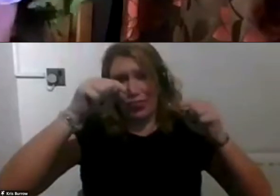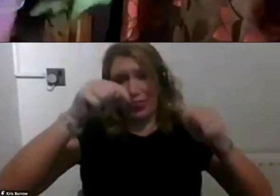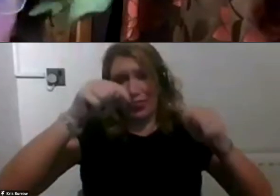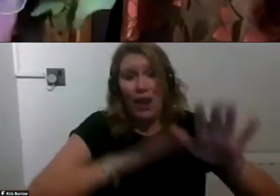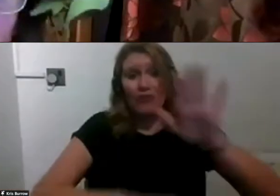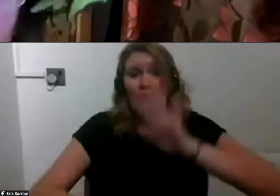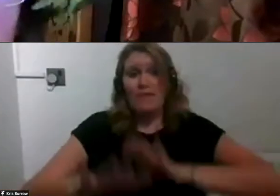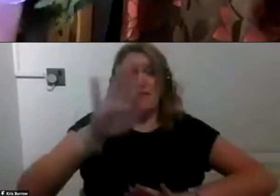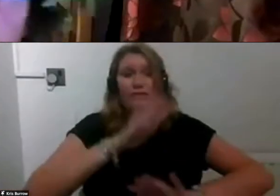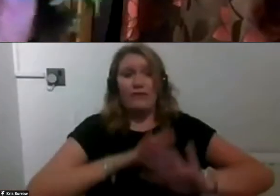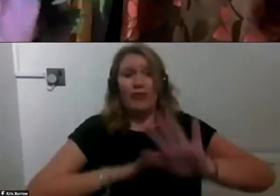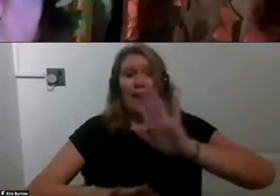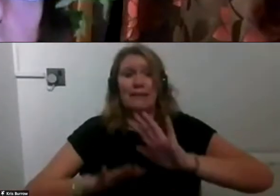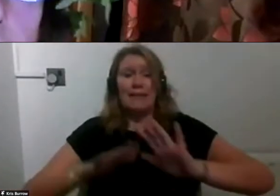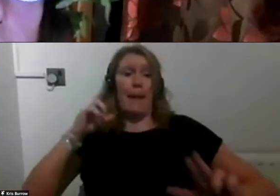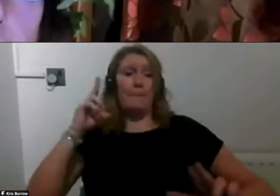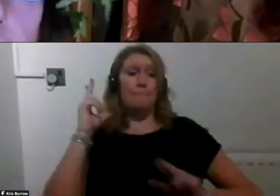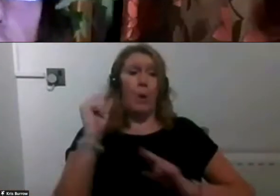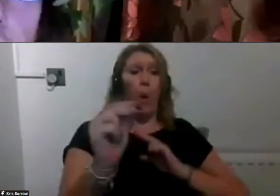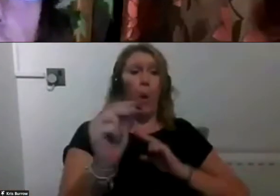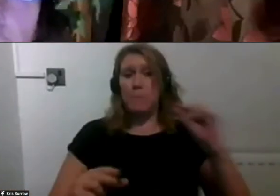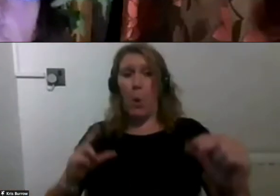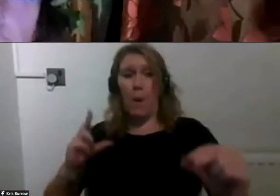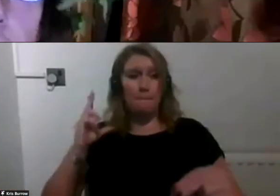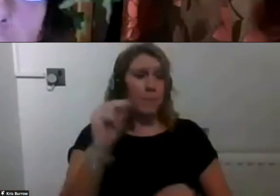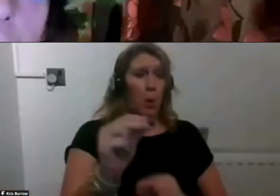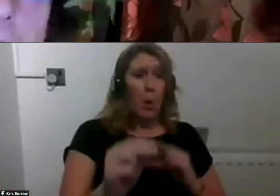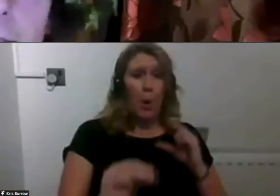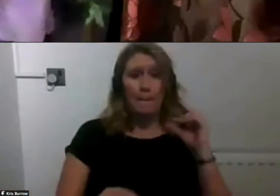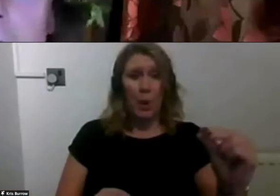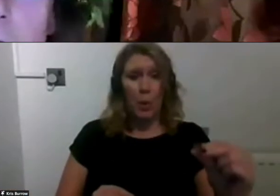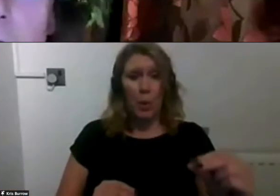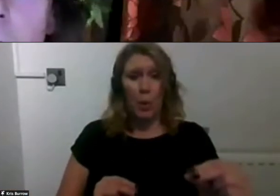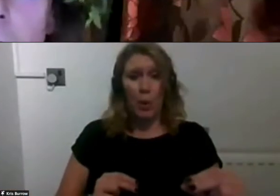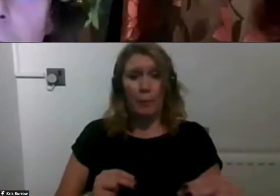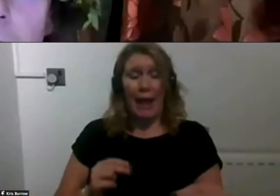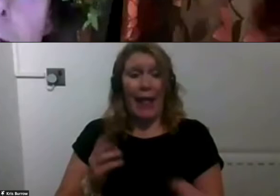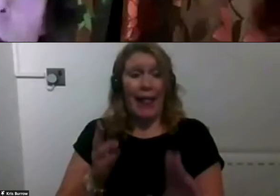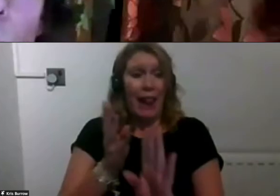Ridding in straight line, Haegtesse ride out,